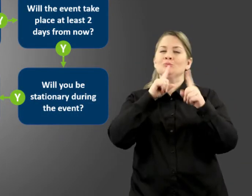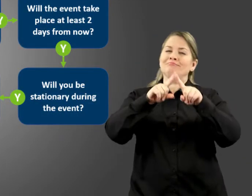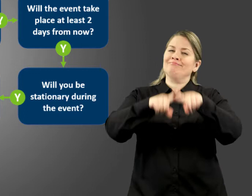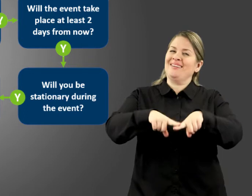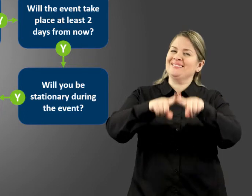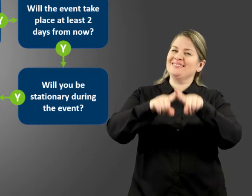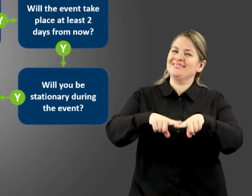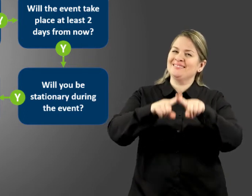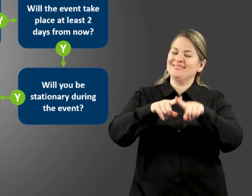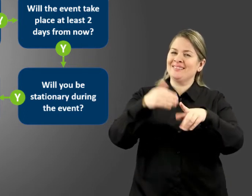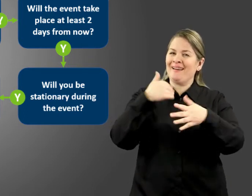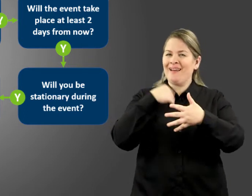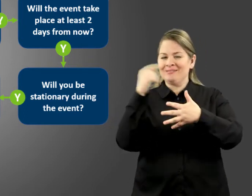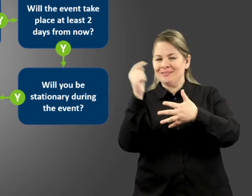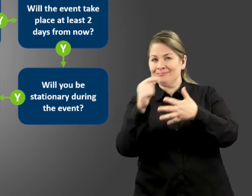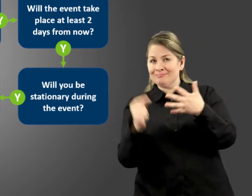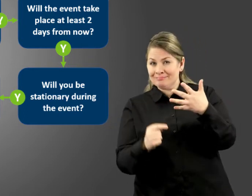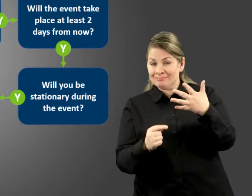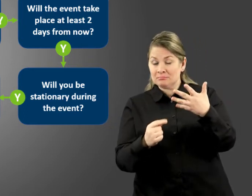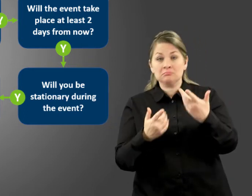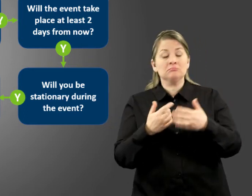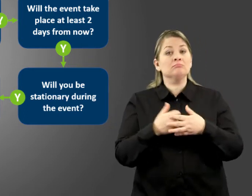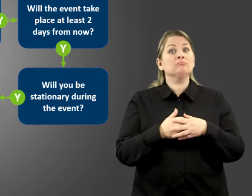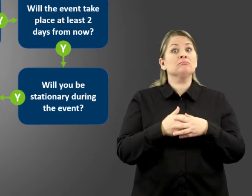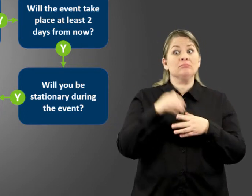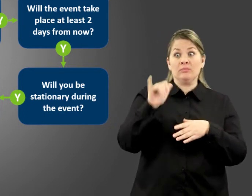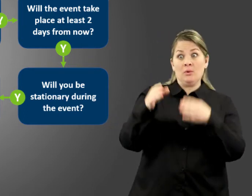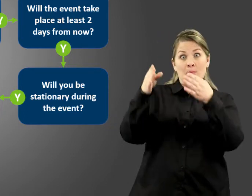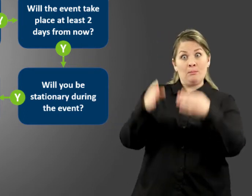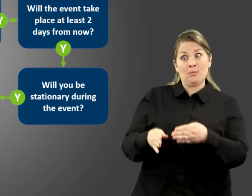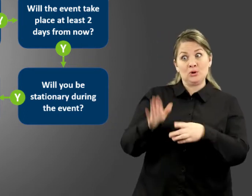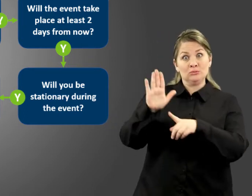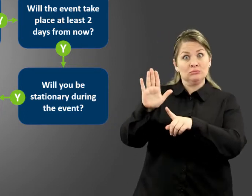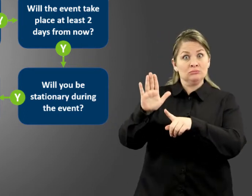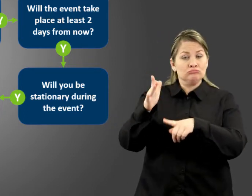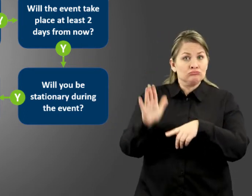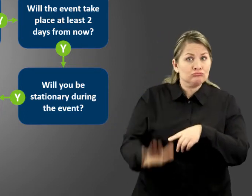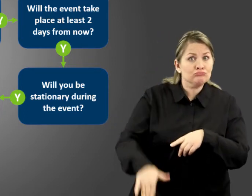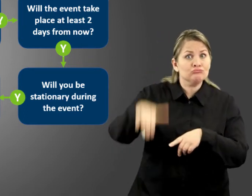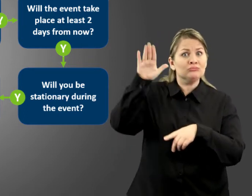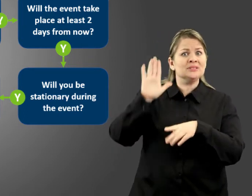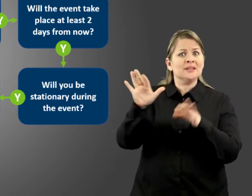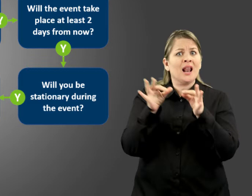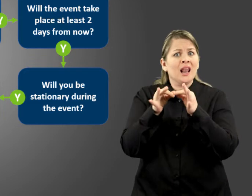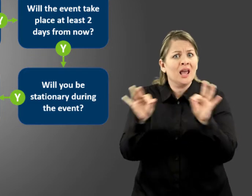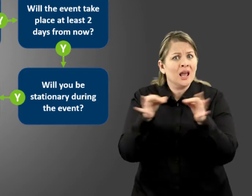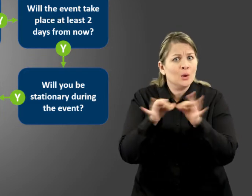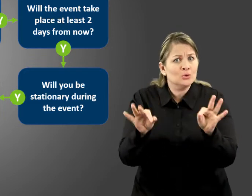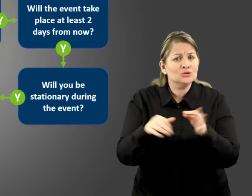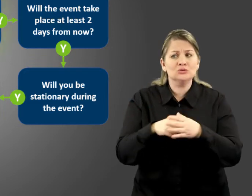The person's native language and how the individual who is deaf communicates best.